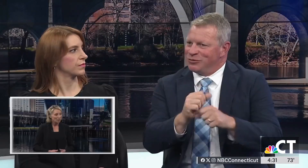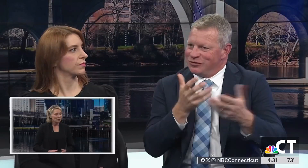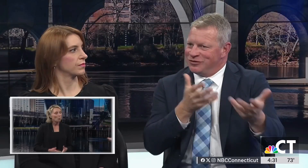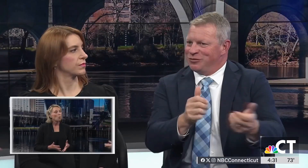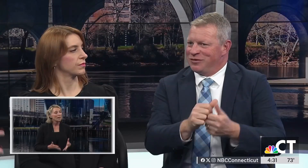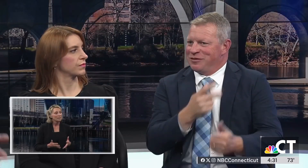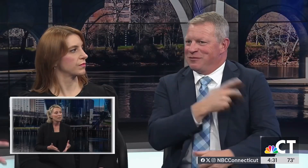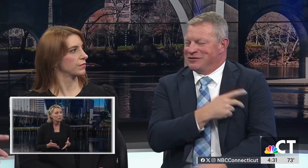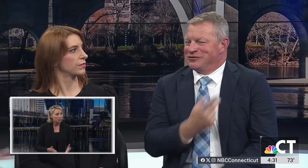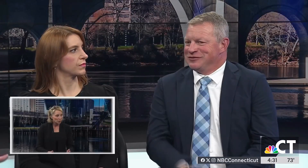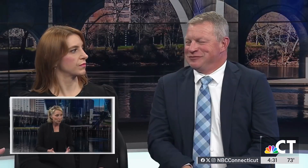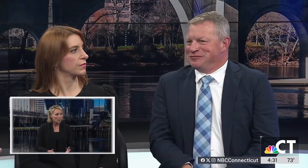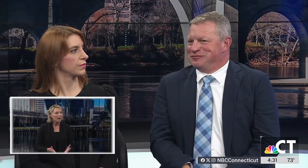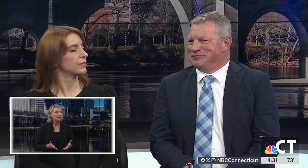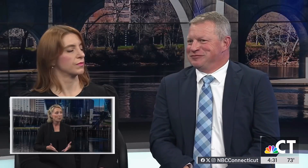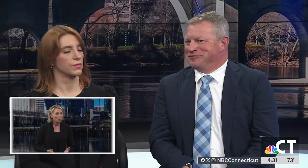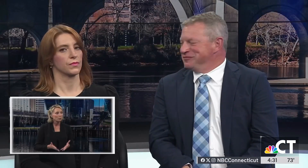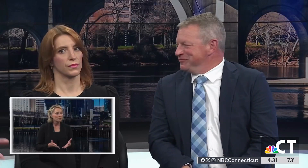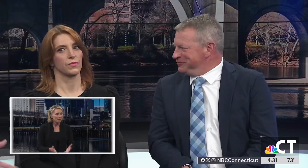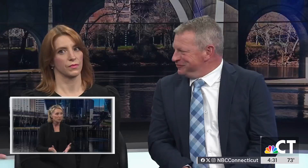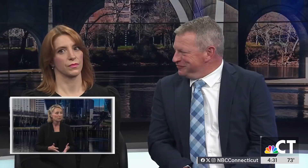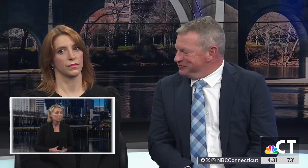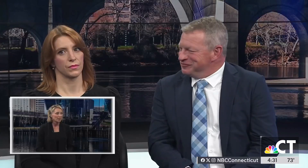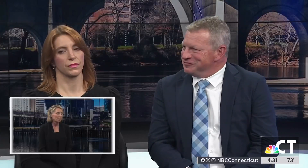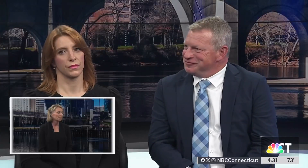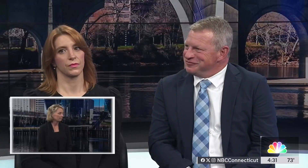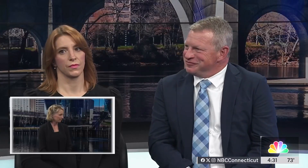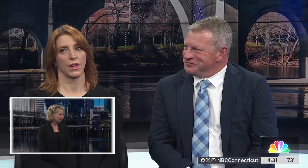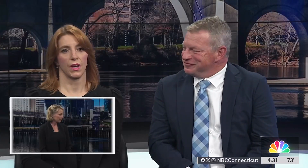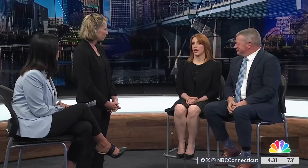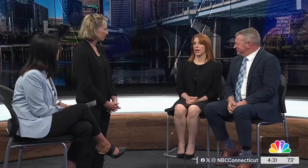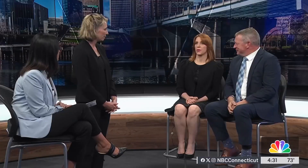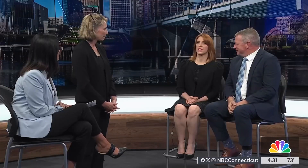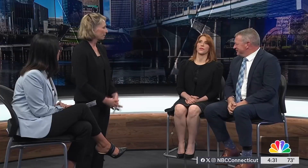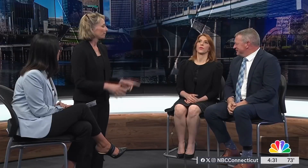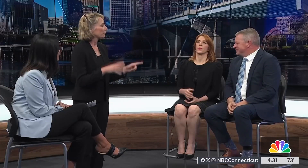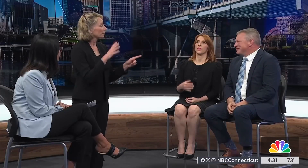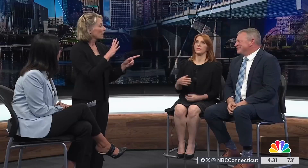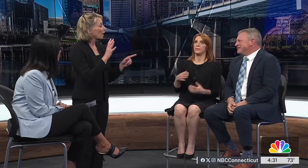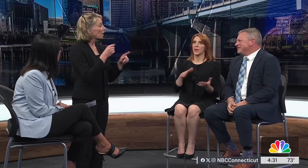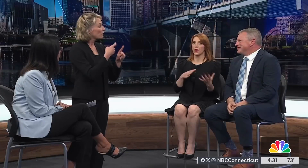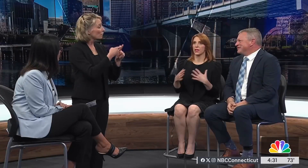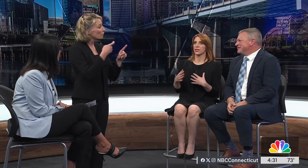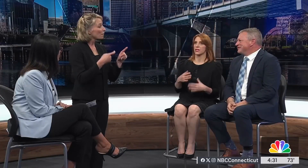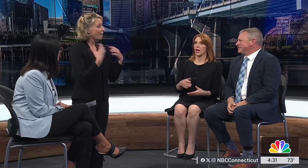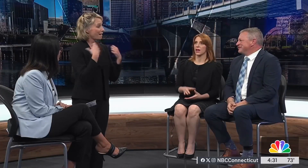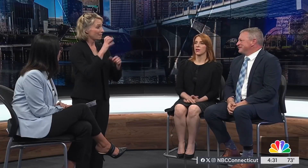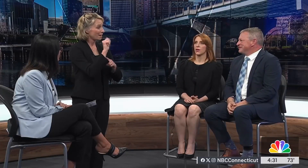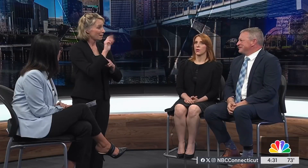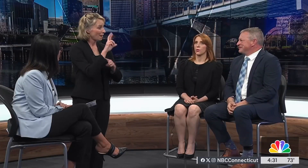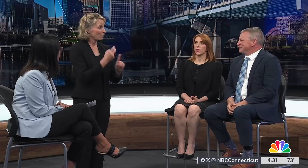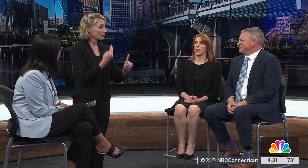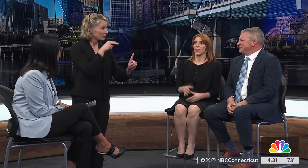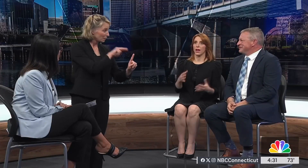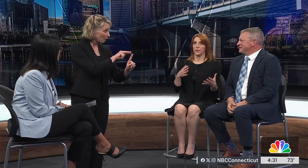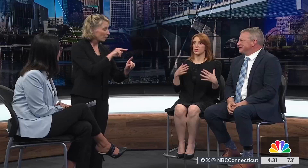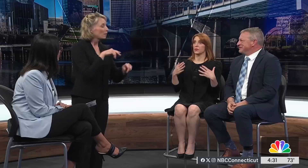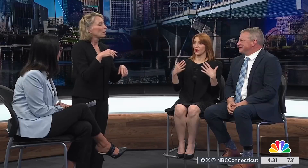people realize it's not a one size fits all. Ultimately, you have to ask the patient what is